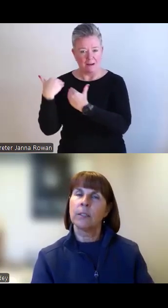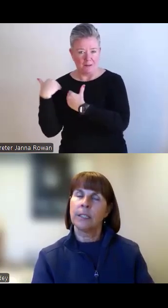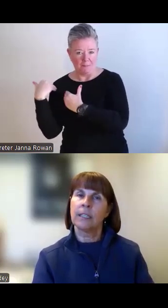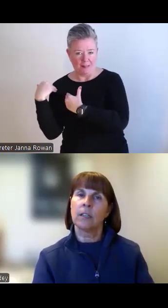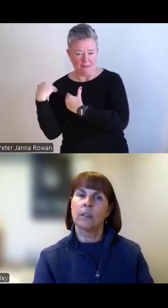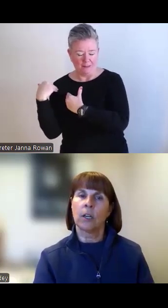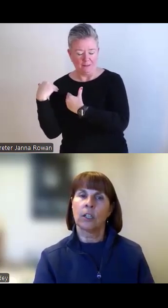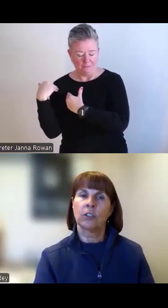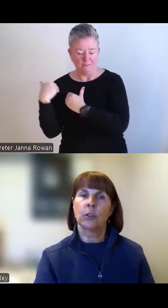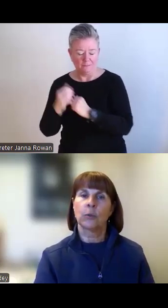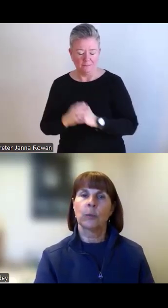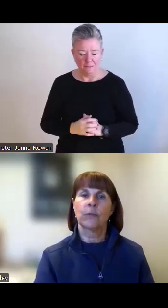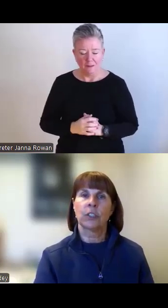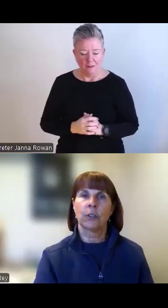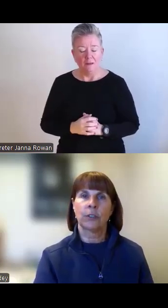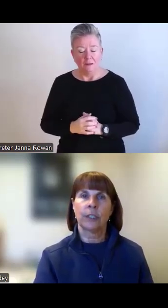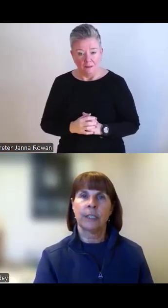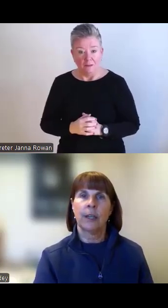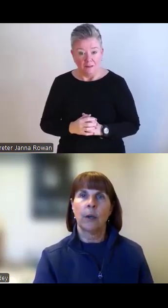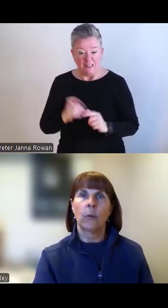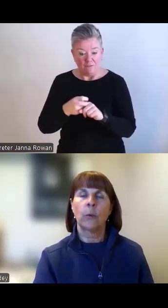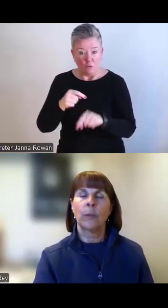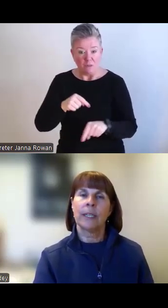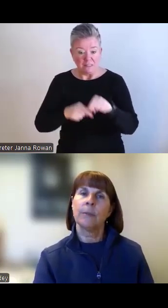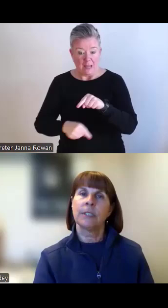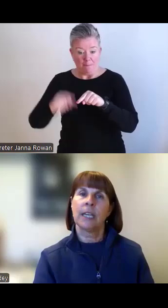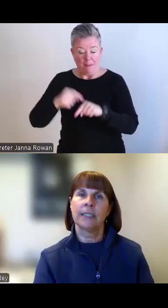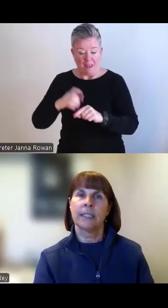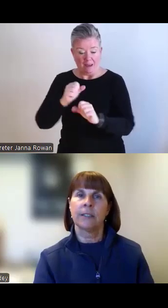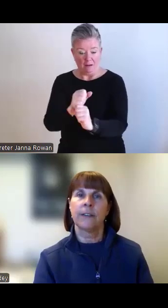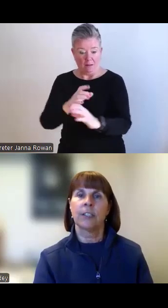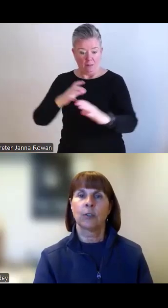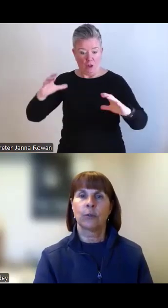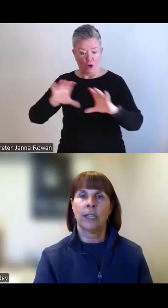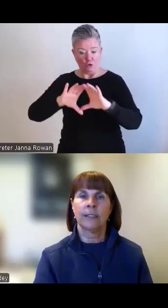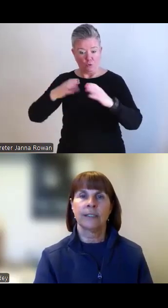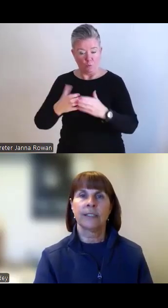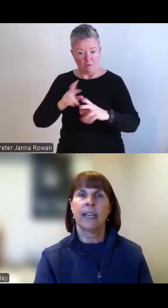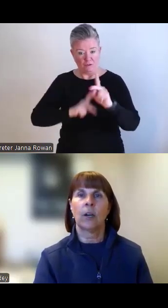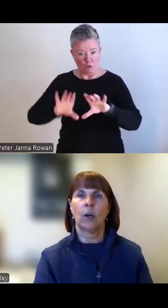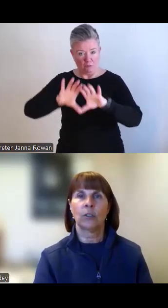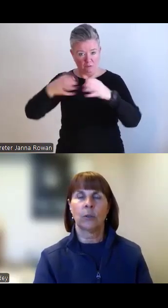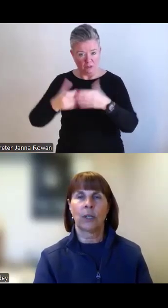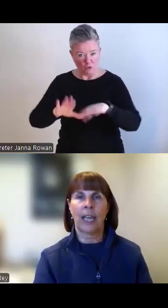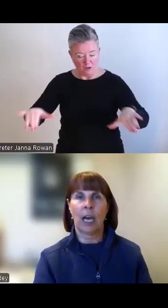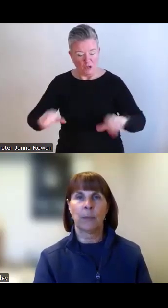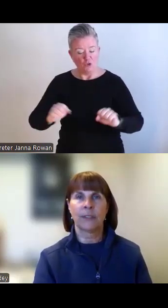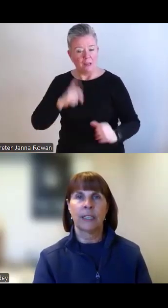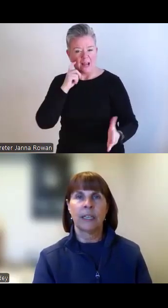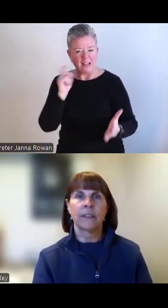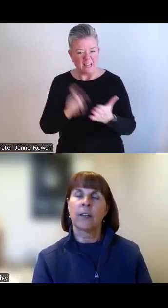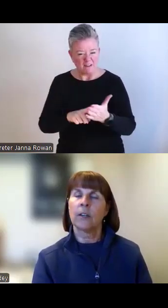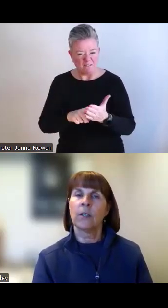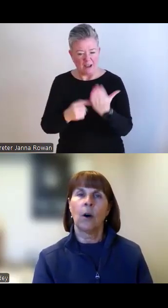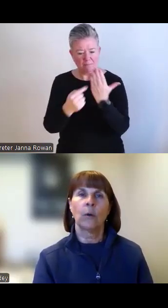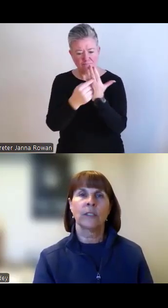by looking at a large group of children, we'll be able to identify trends and also gaps that aren't